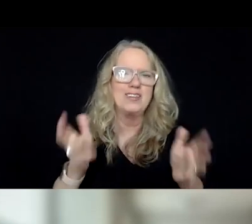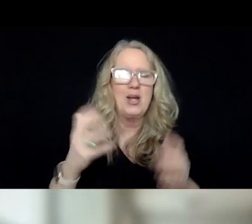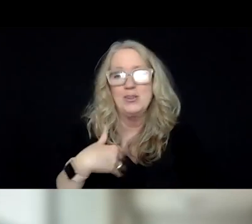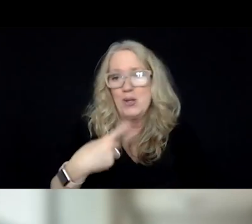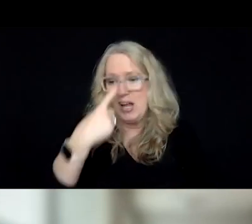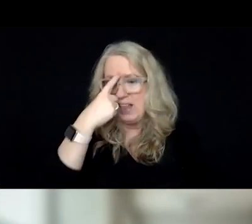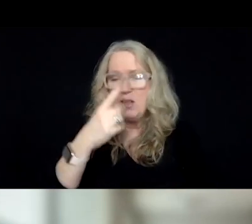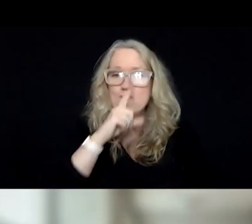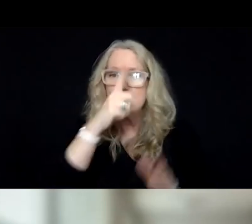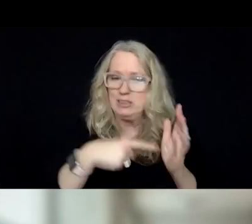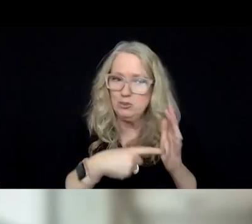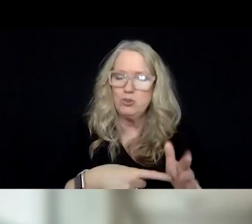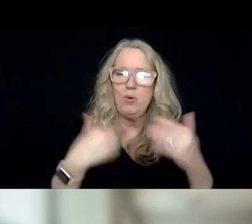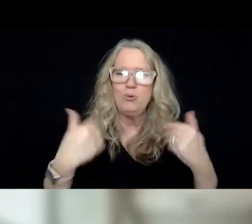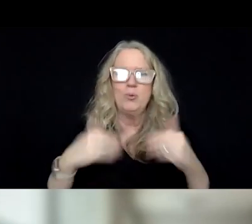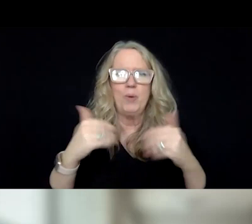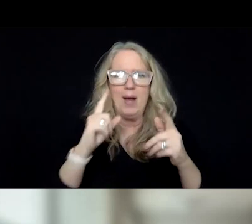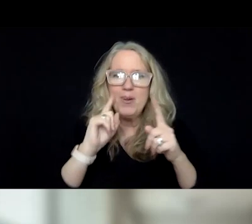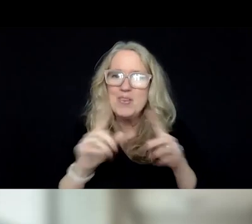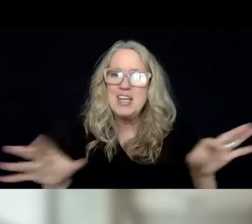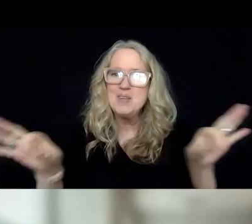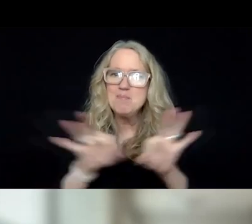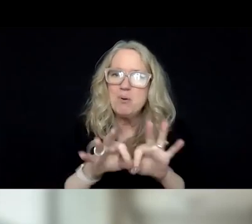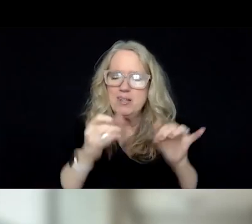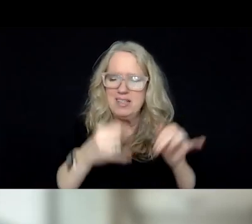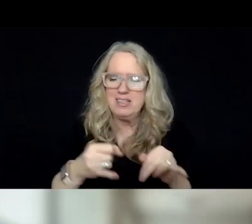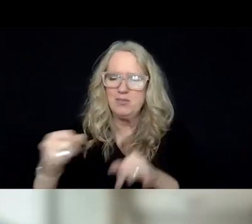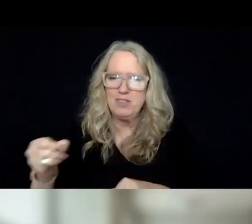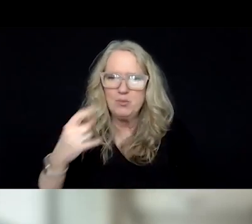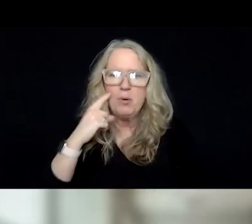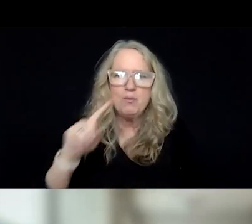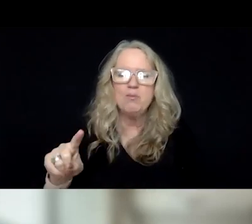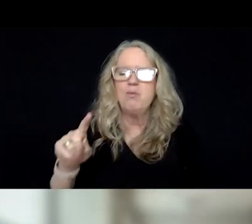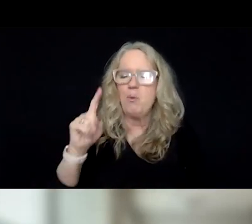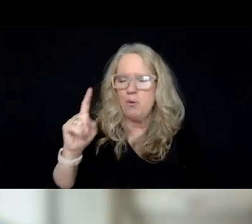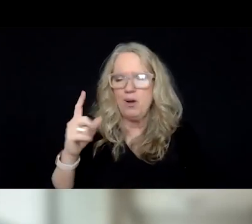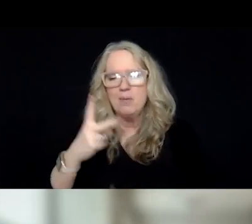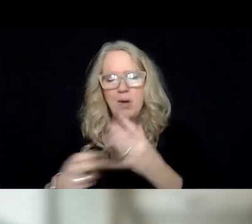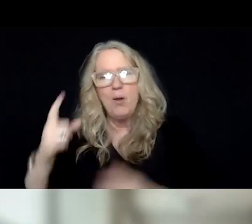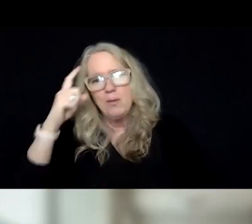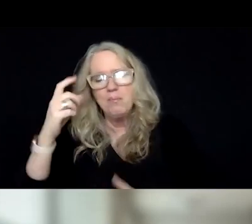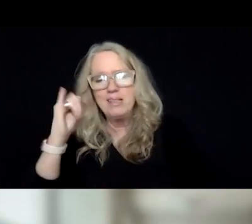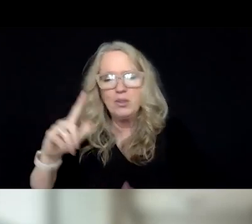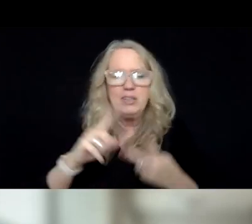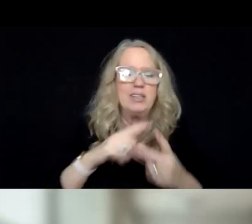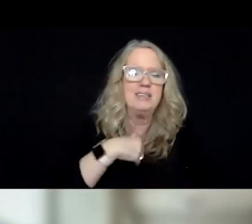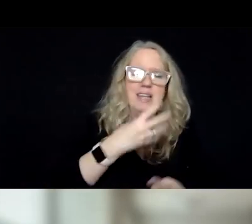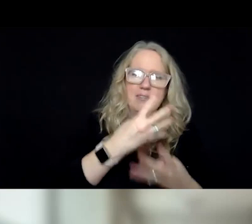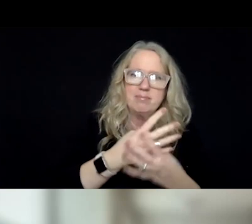HIGHLIGHTS THE IMPORTANCE THAT LIVED EXPERIENCE HAVE UNIQUE EXPERIENCE